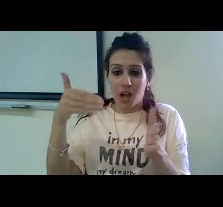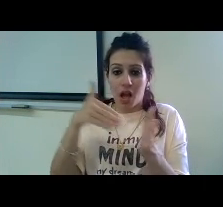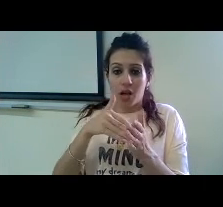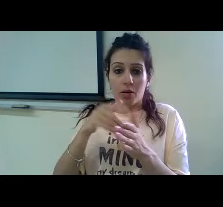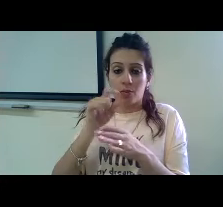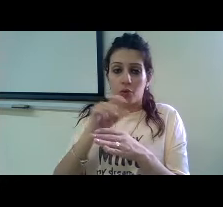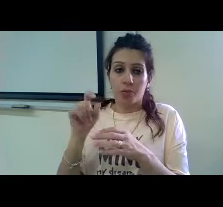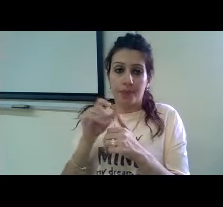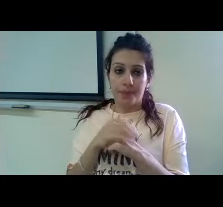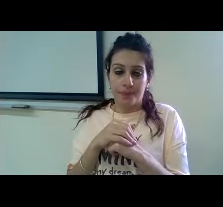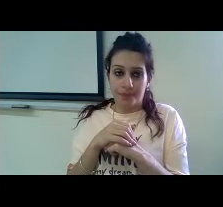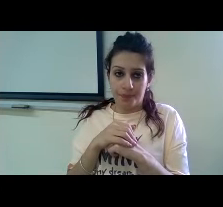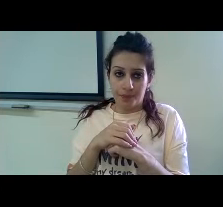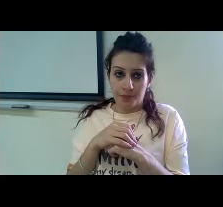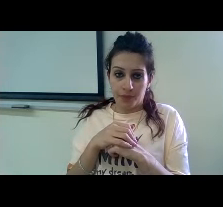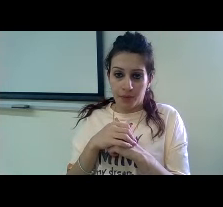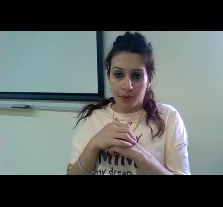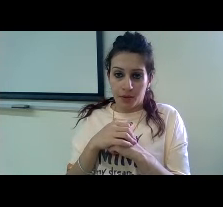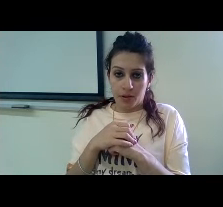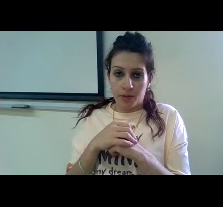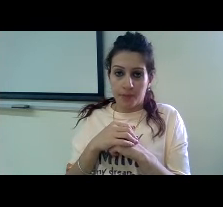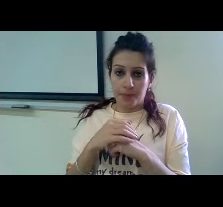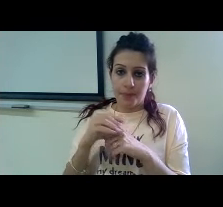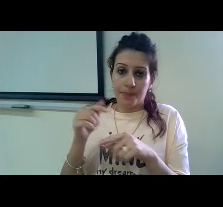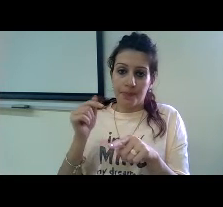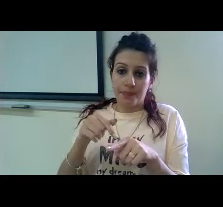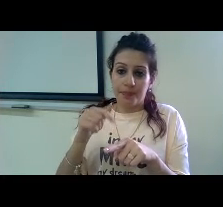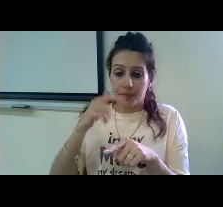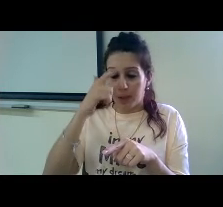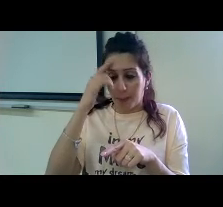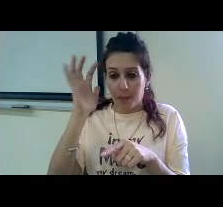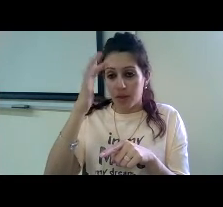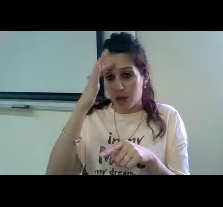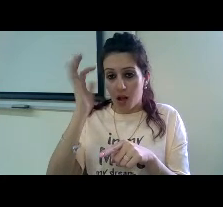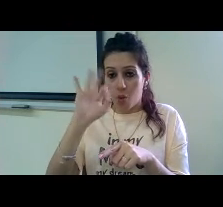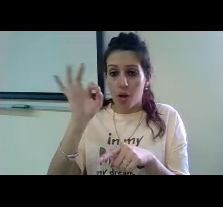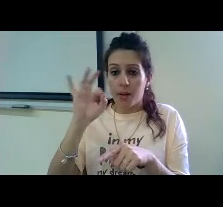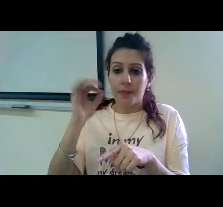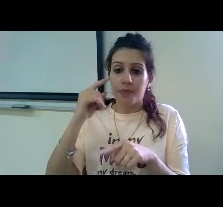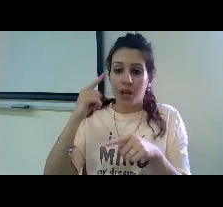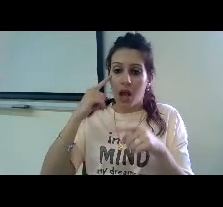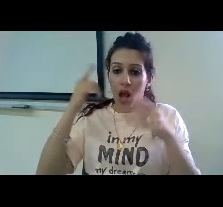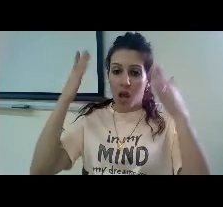the teacher autonomy and the flexibility to adapt the curriculum.